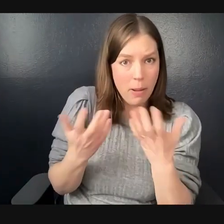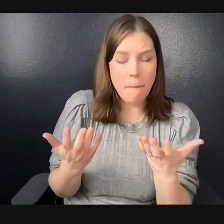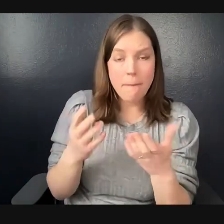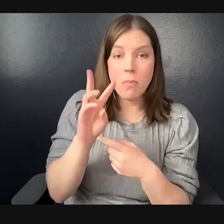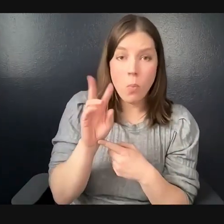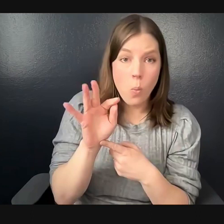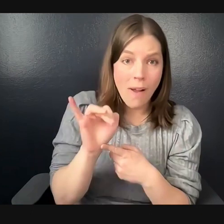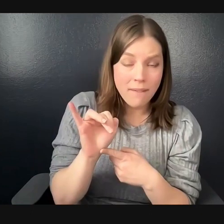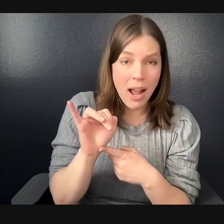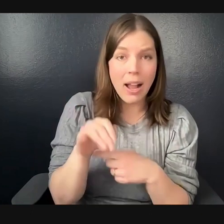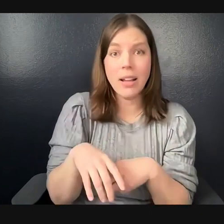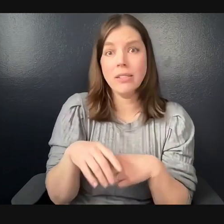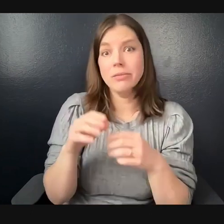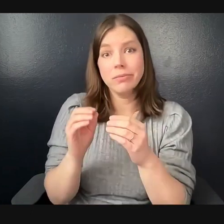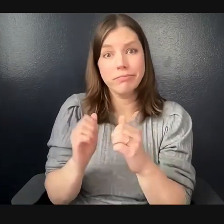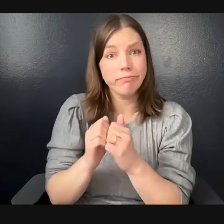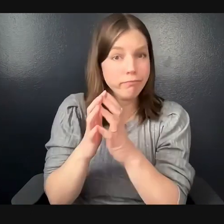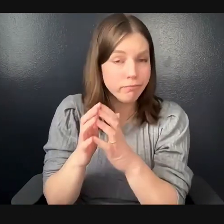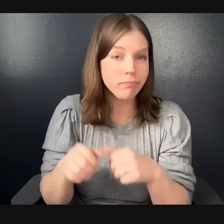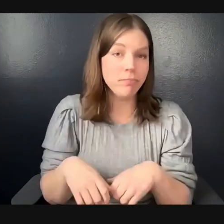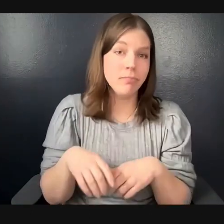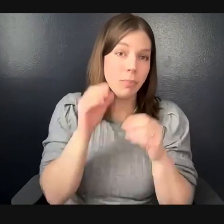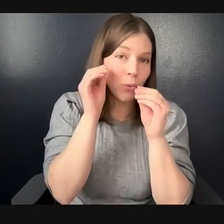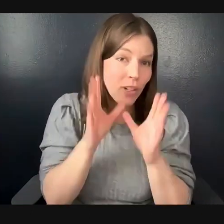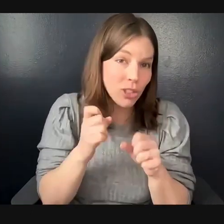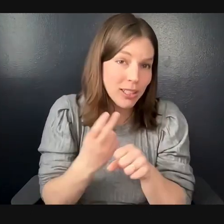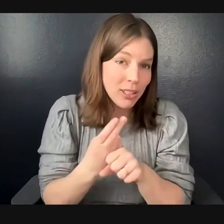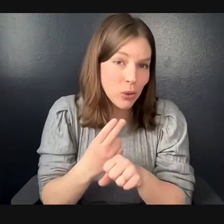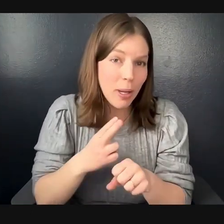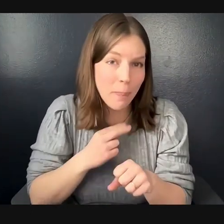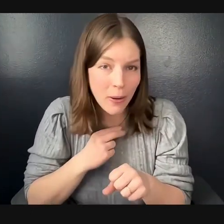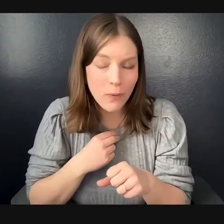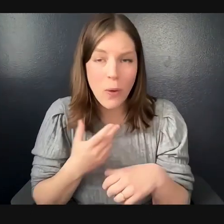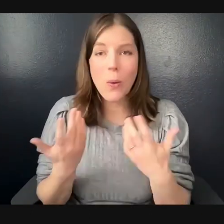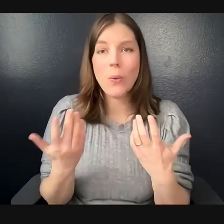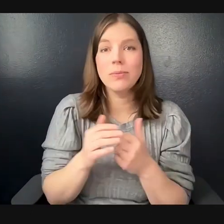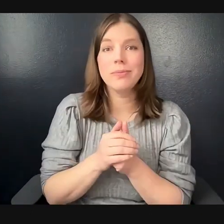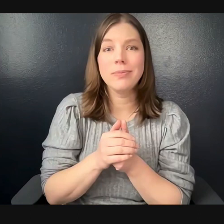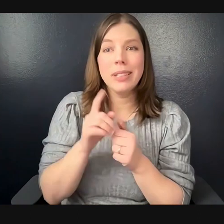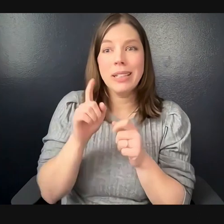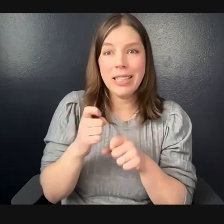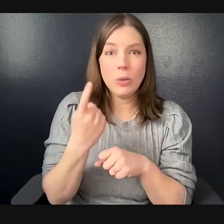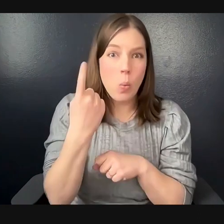The Wi-Fi needs to be stronger. The faculty member needs to wear a microphone.